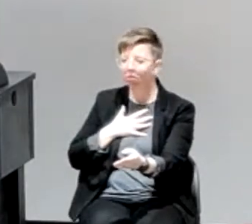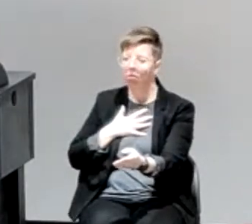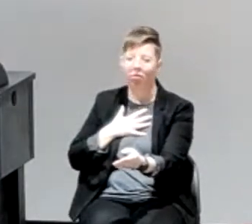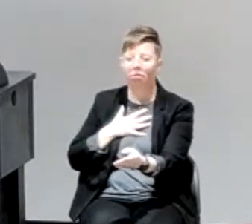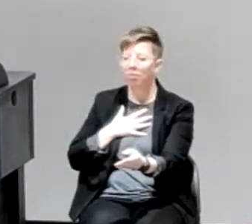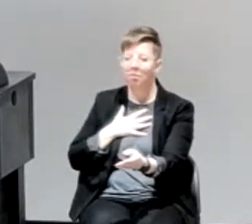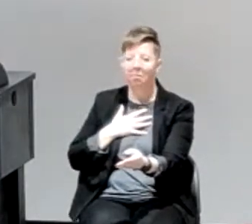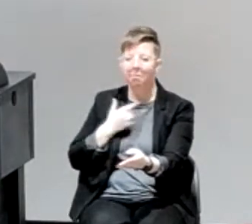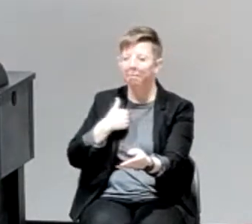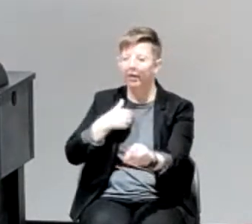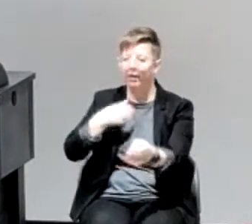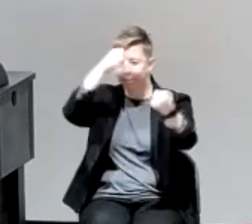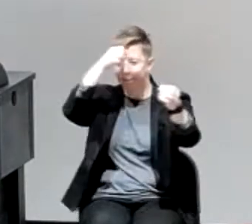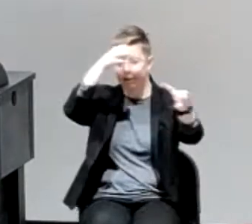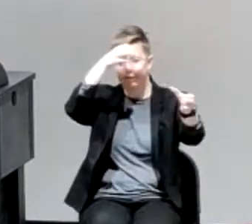Floyd, something in me said -- oh, not so.